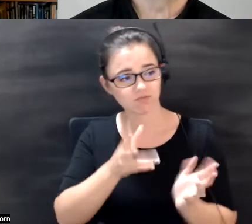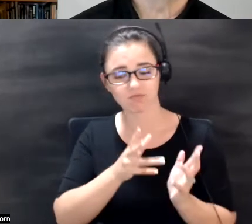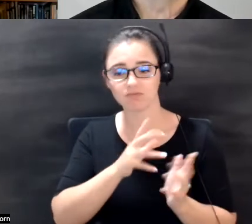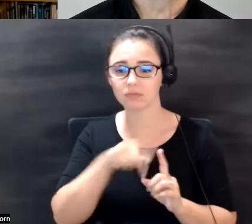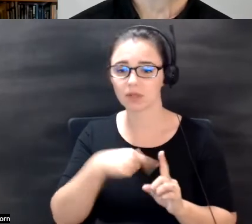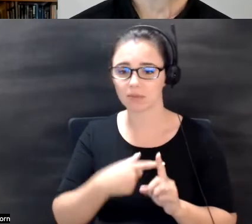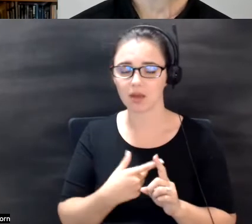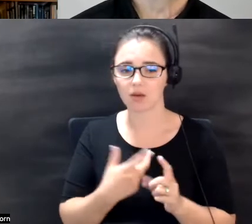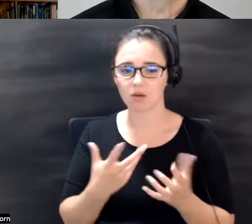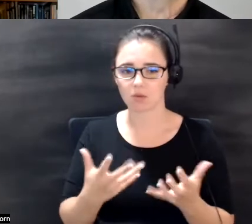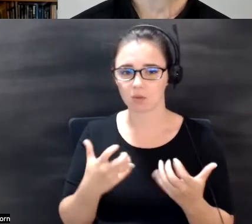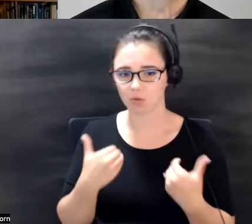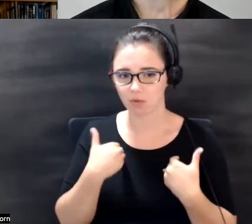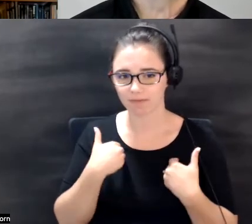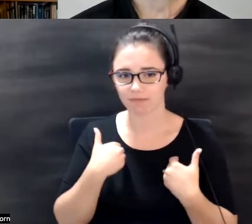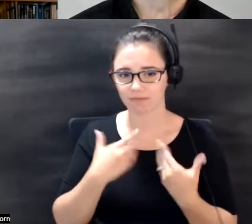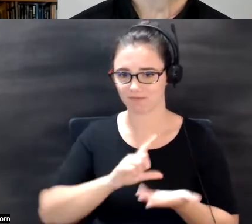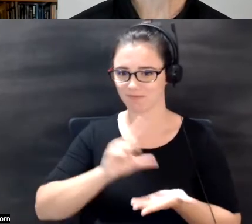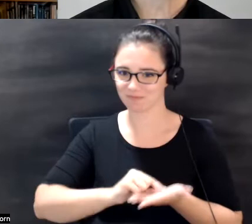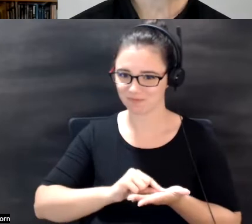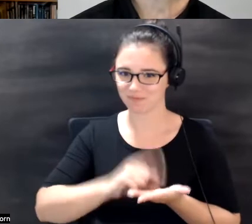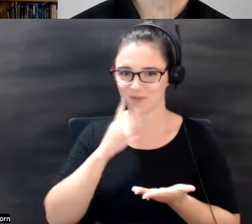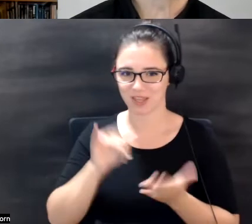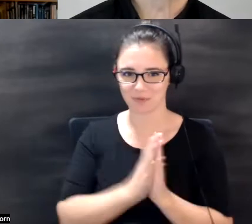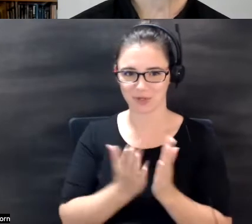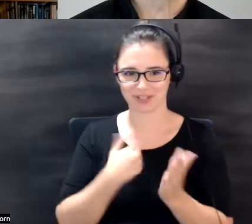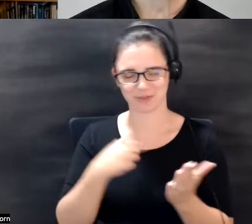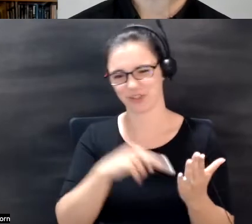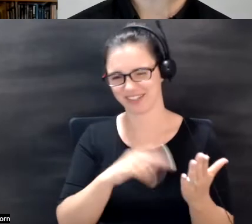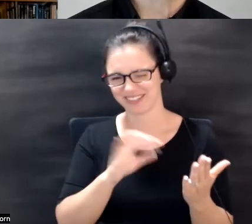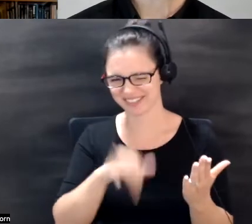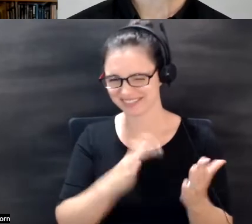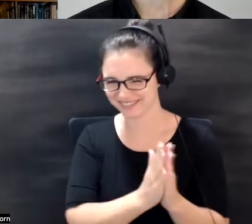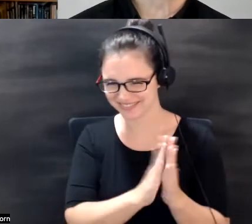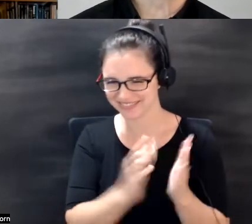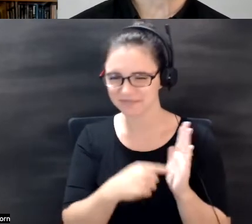to to publish the book. I was looking at it and uh,